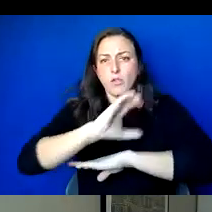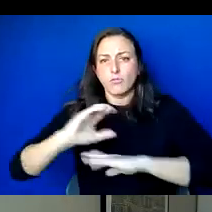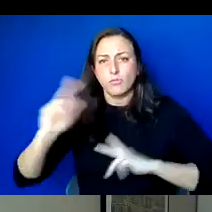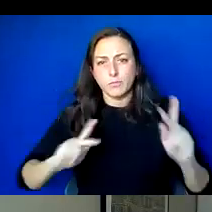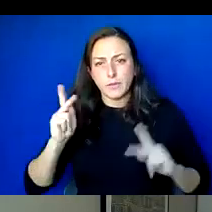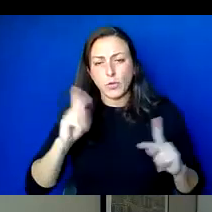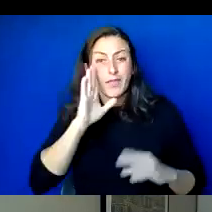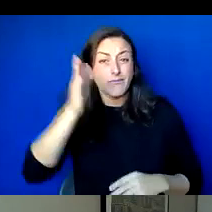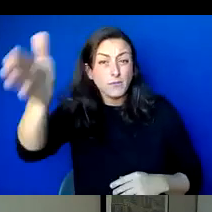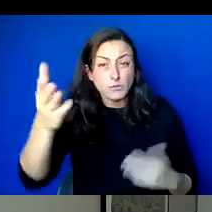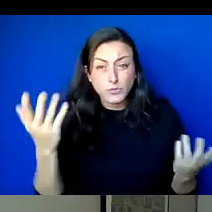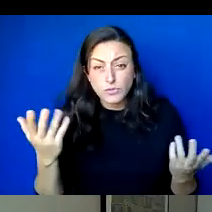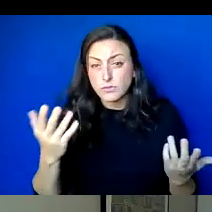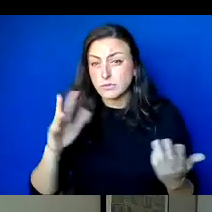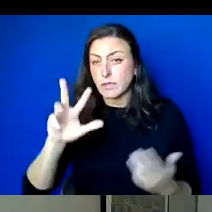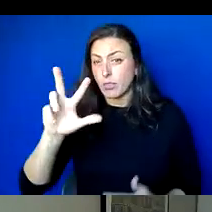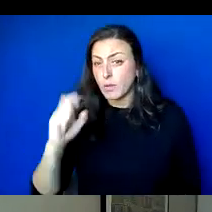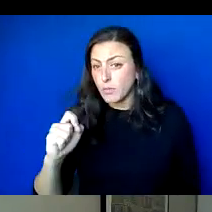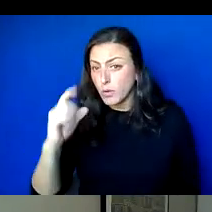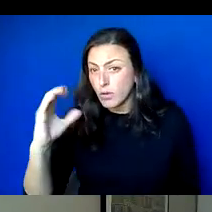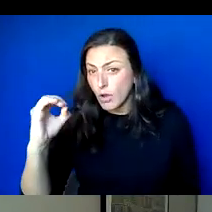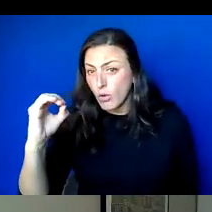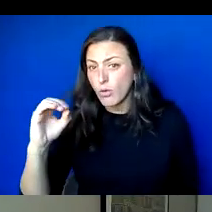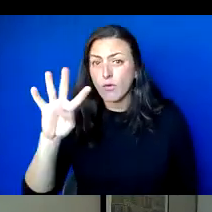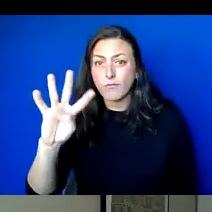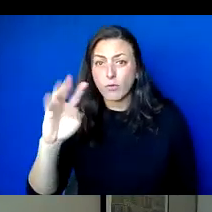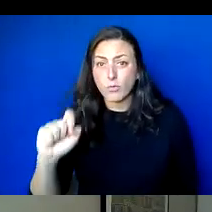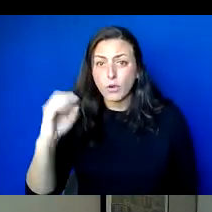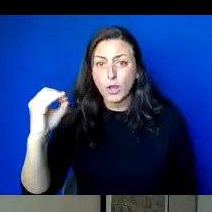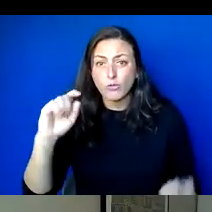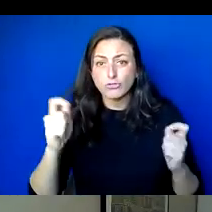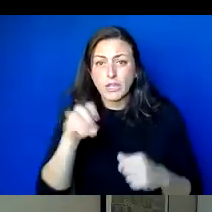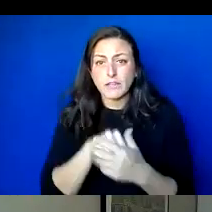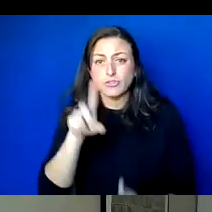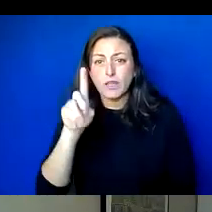whether it's, you know, that 3.0, 4.0 change in Dial what will those mean down the line as well.